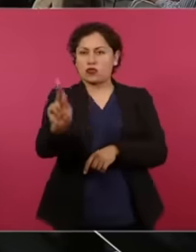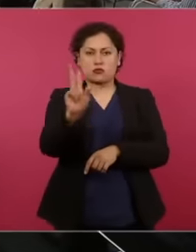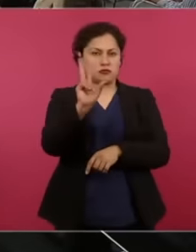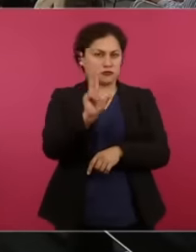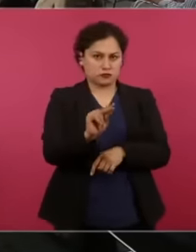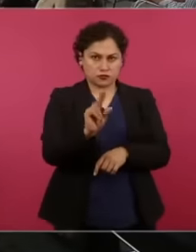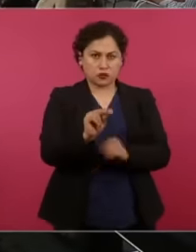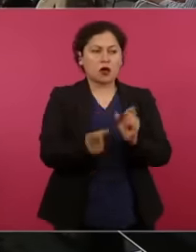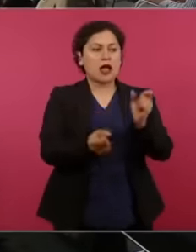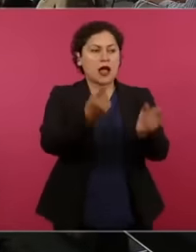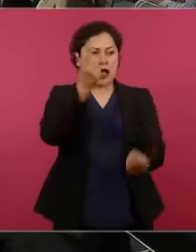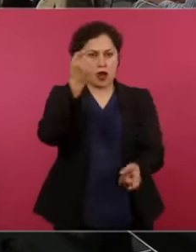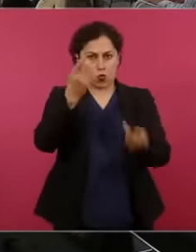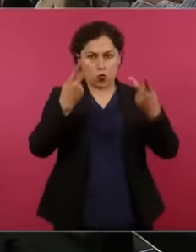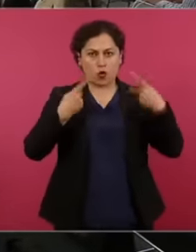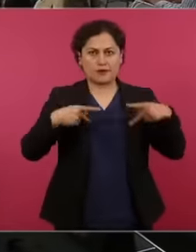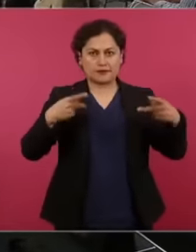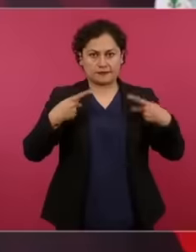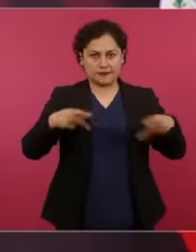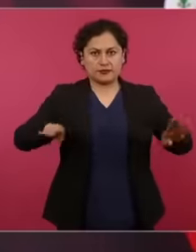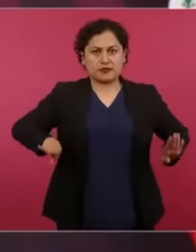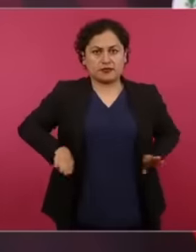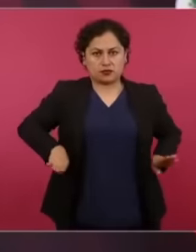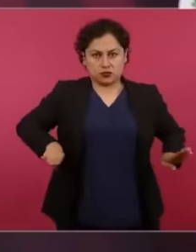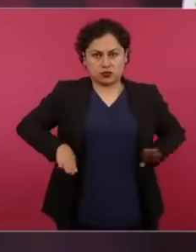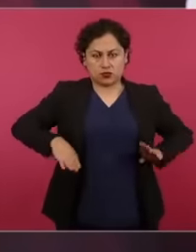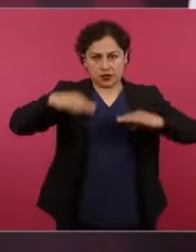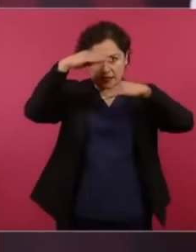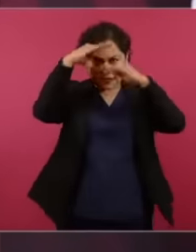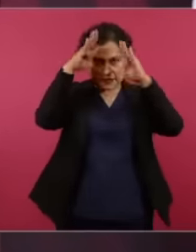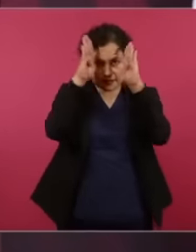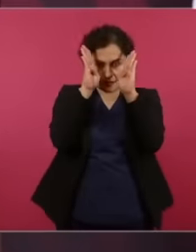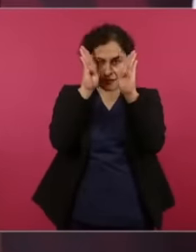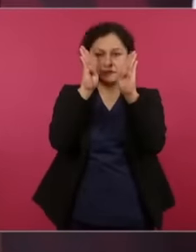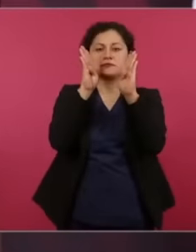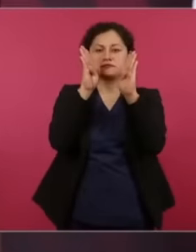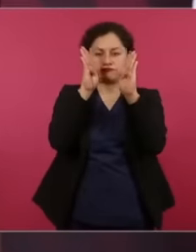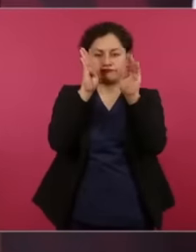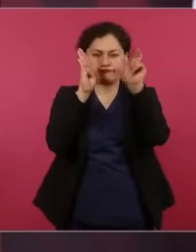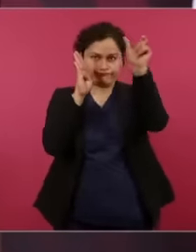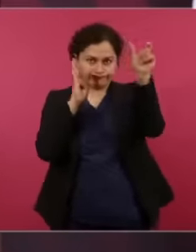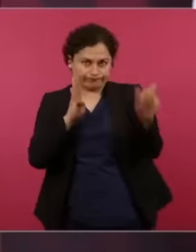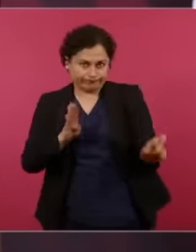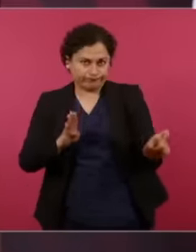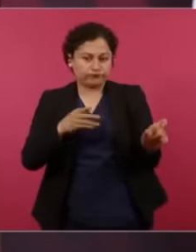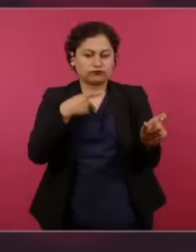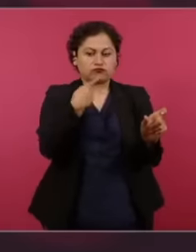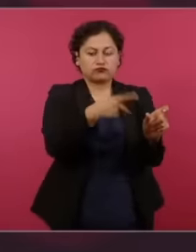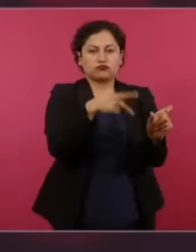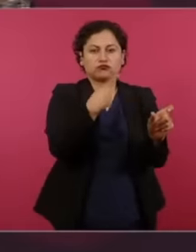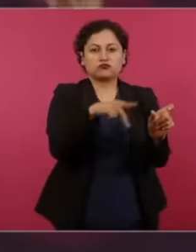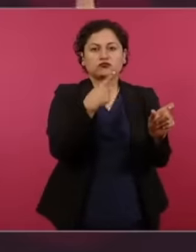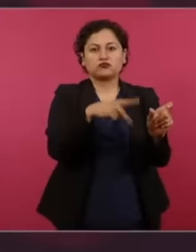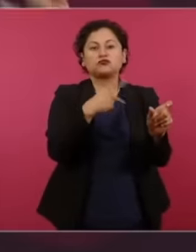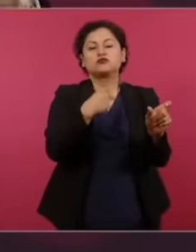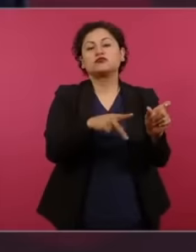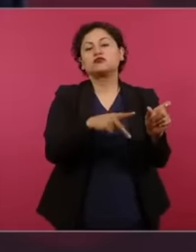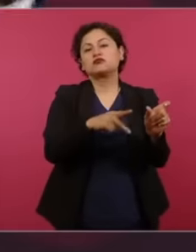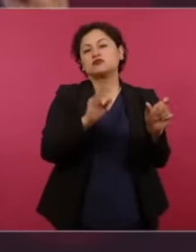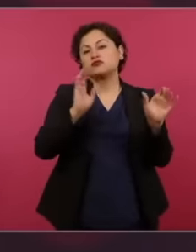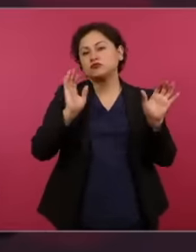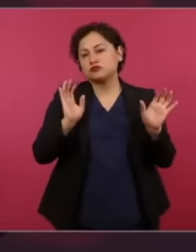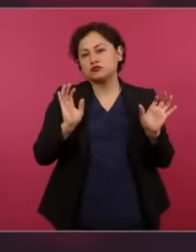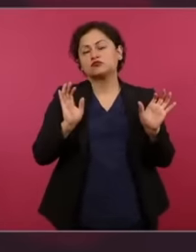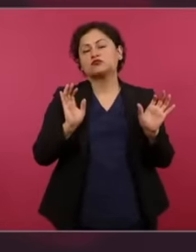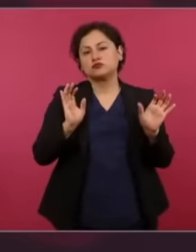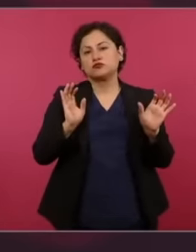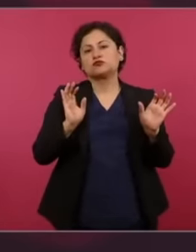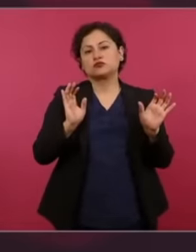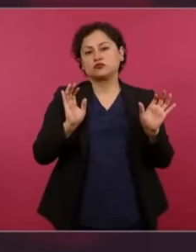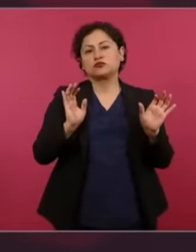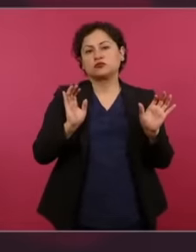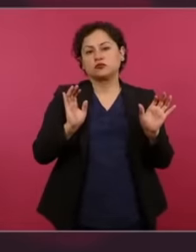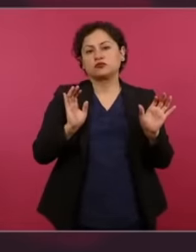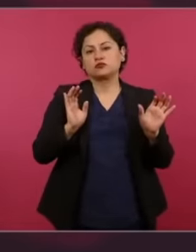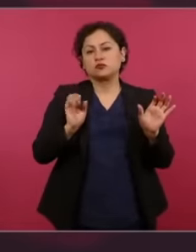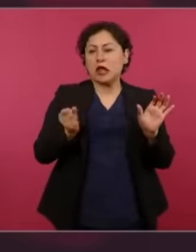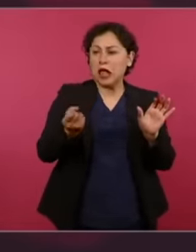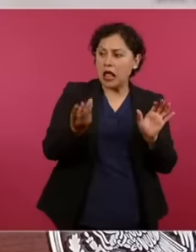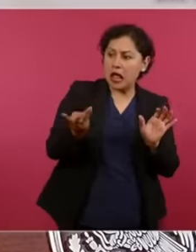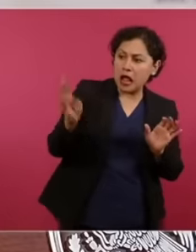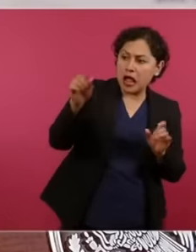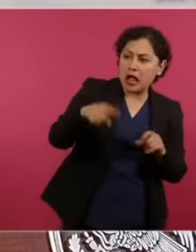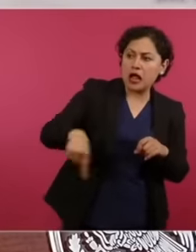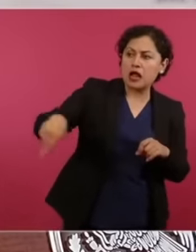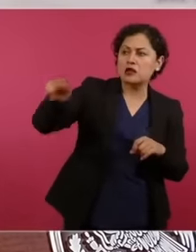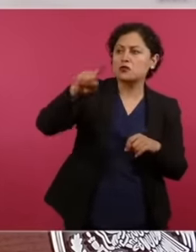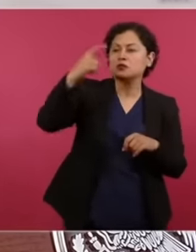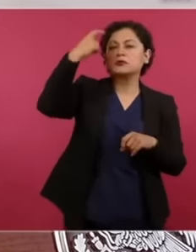who have certain moral doctrine and scruples but in